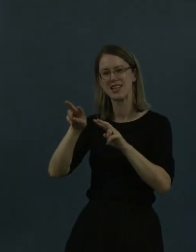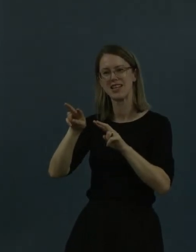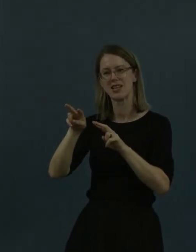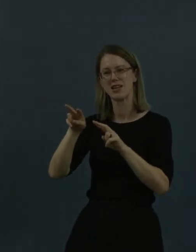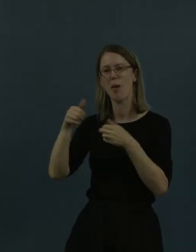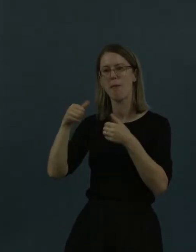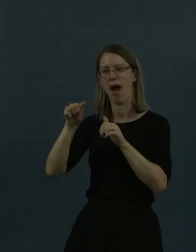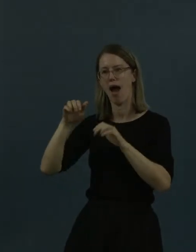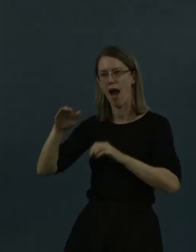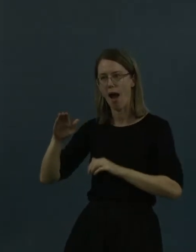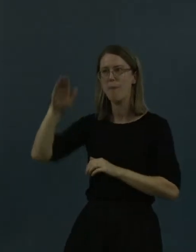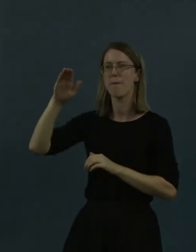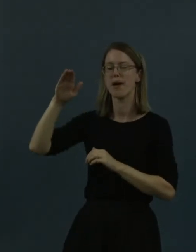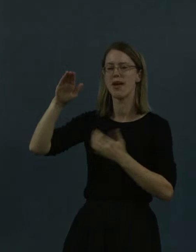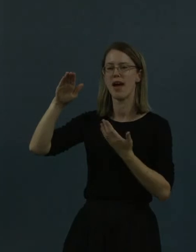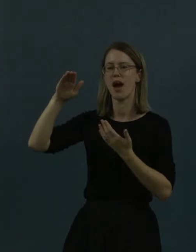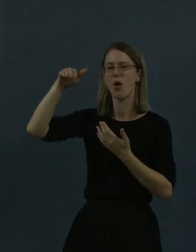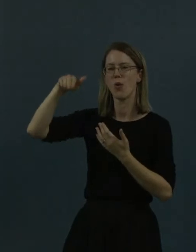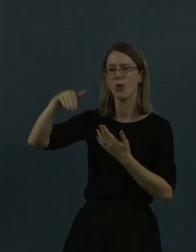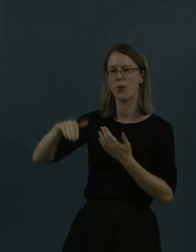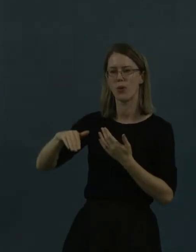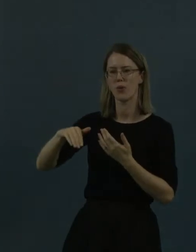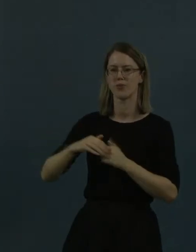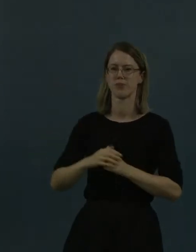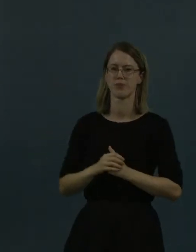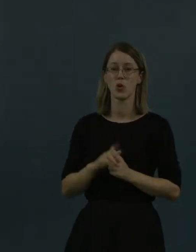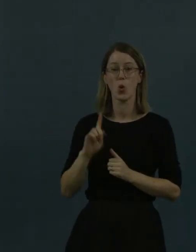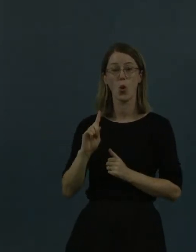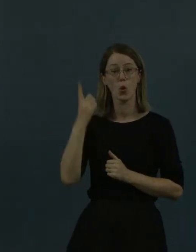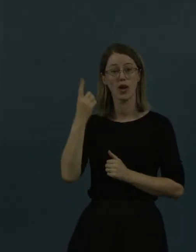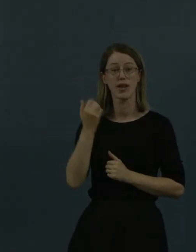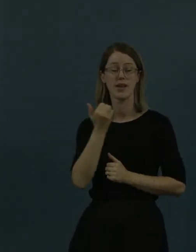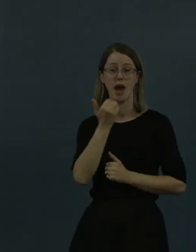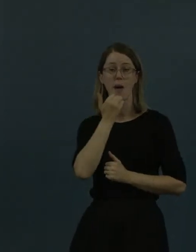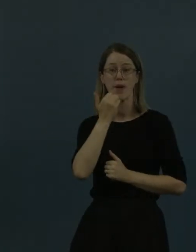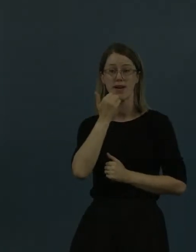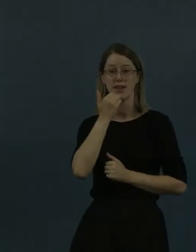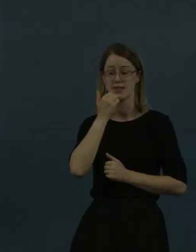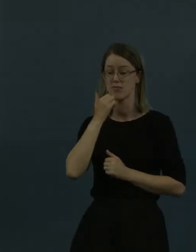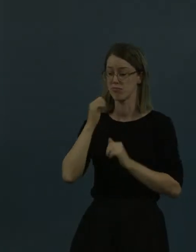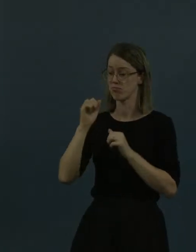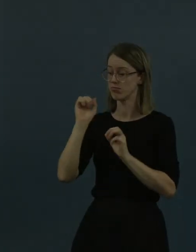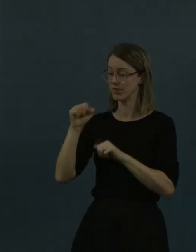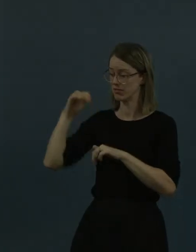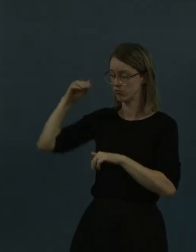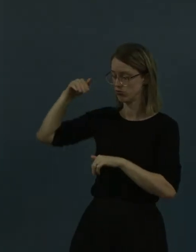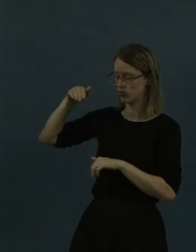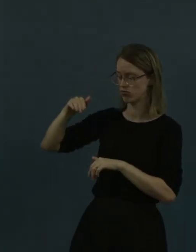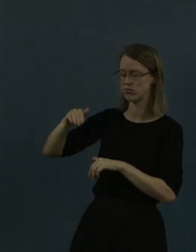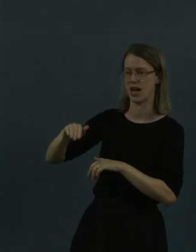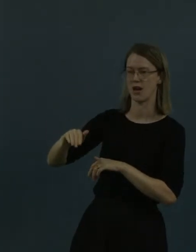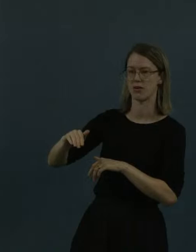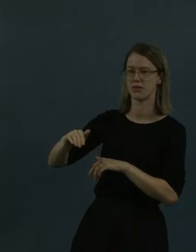see that there's a very Dickive peak and that the Auckland